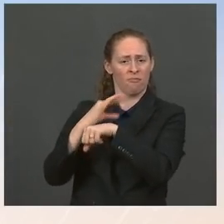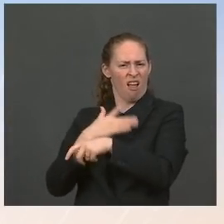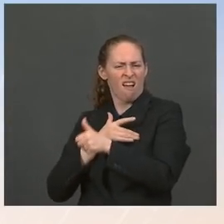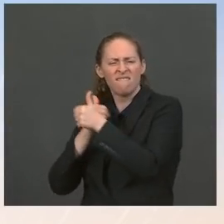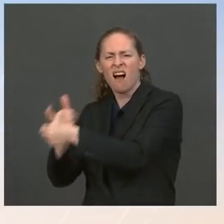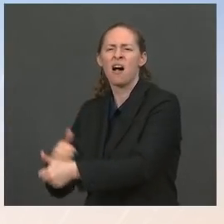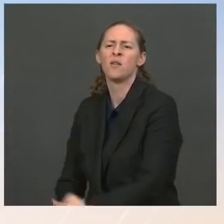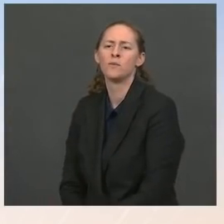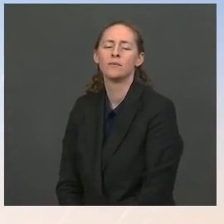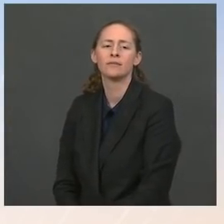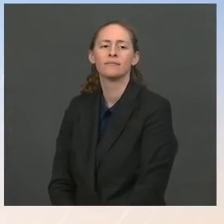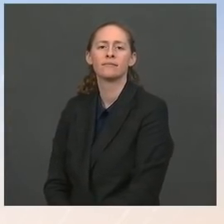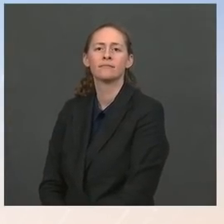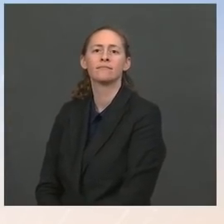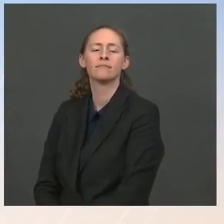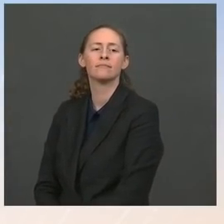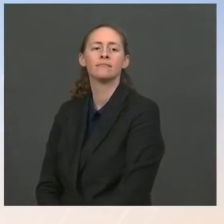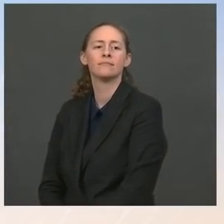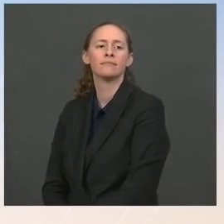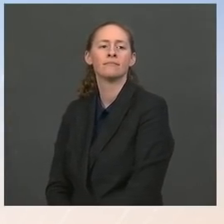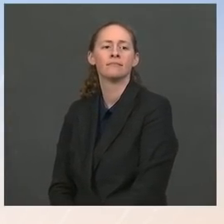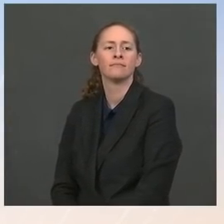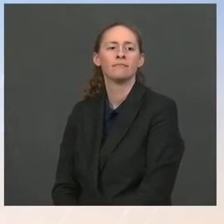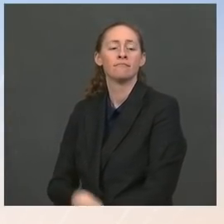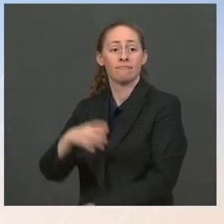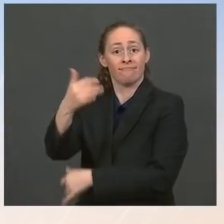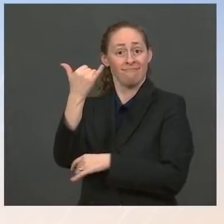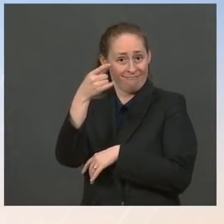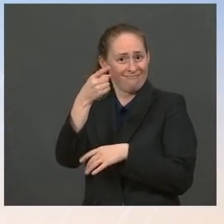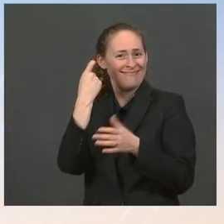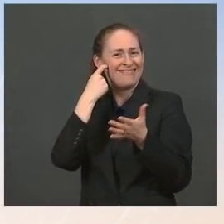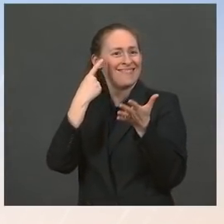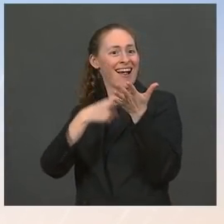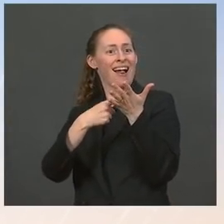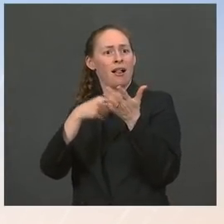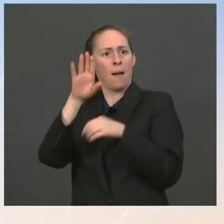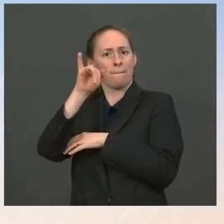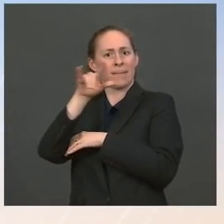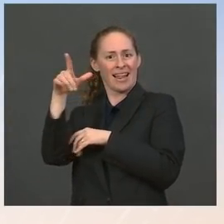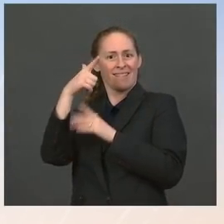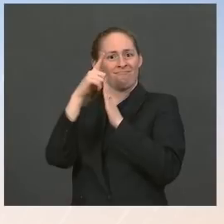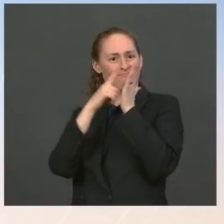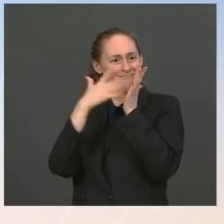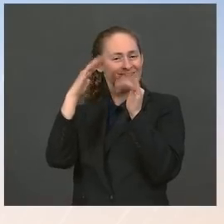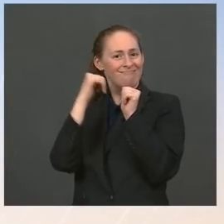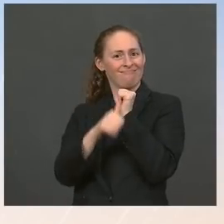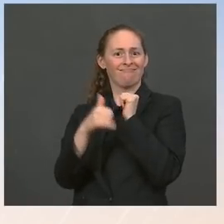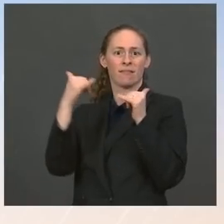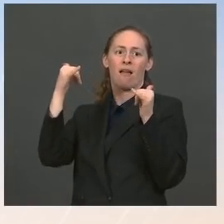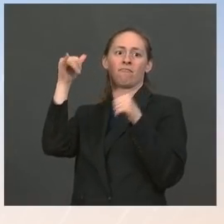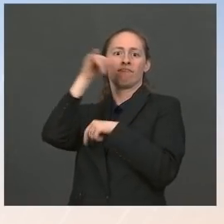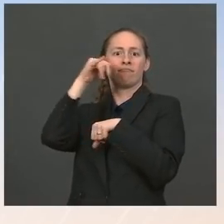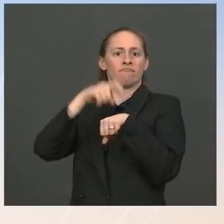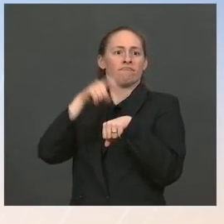You just said this bill and the passage of it could not come at a more urgent time. So, do you know when President Biden plans to sign this bill? Secretary Buttigieg: I'd have to refer you